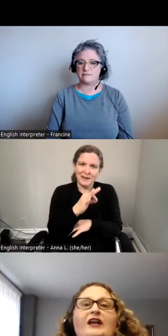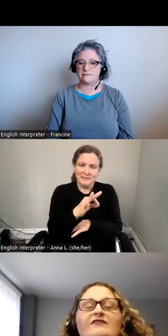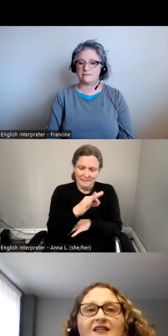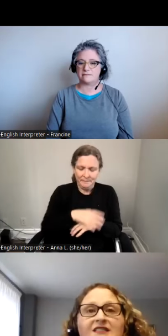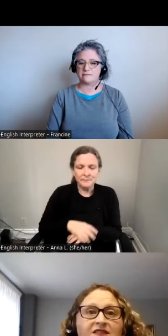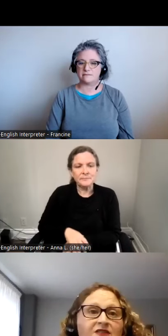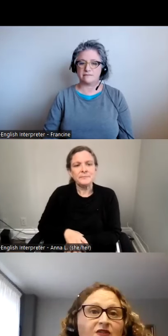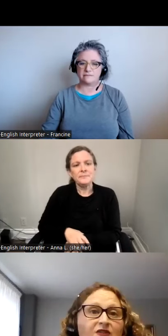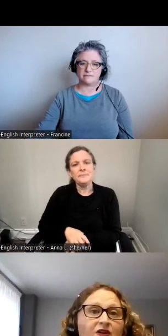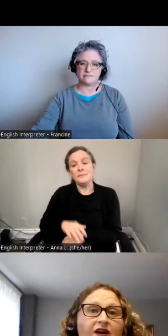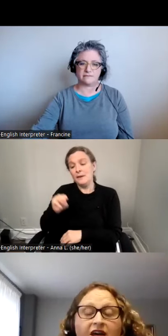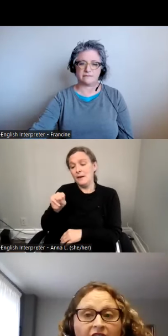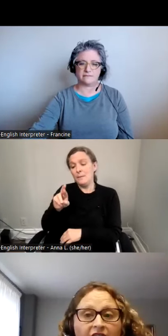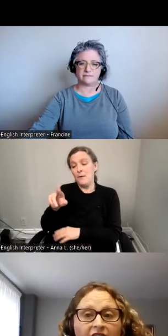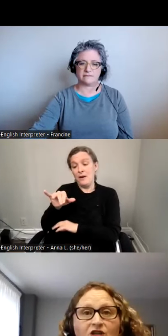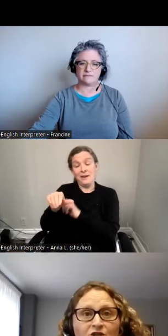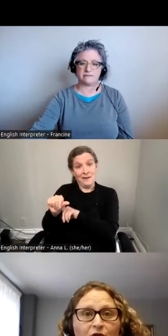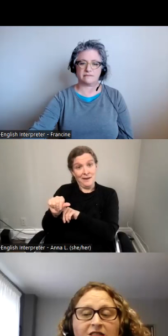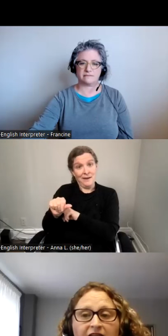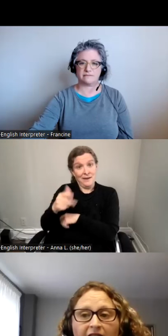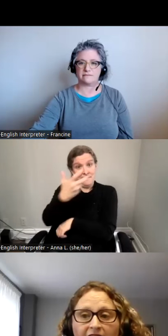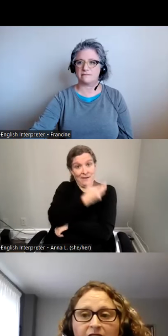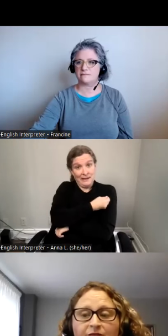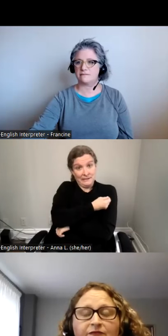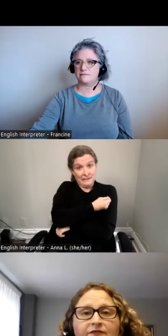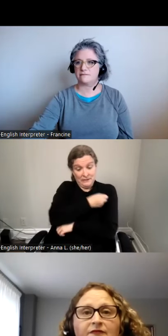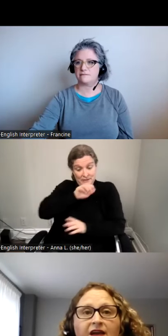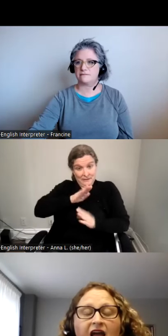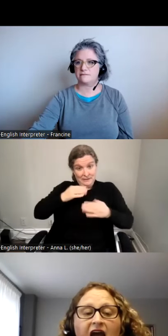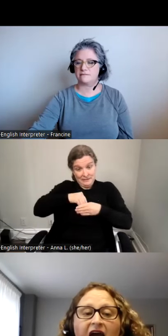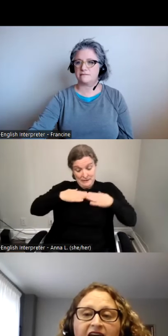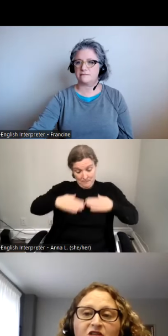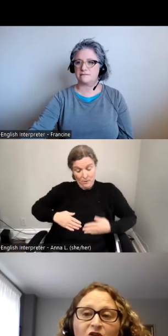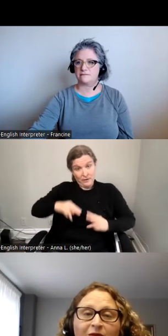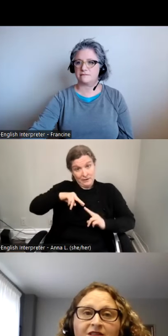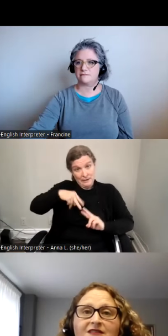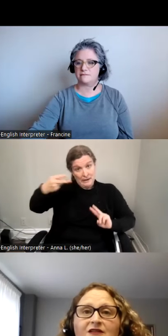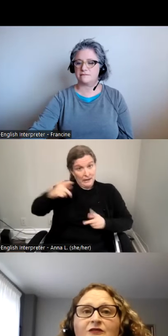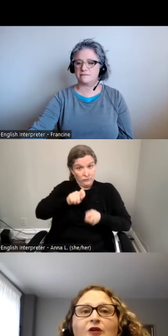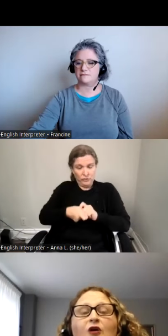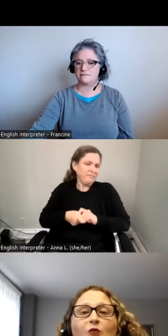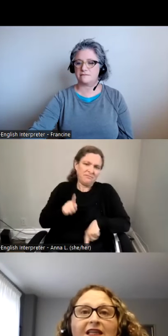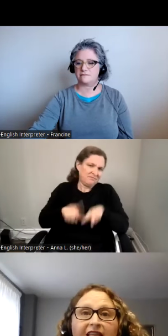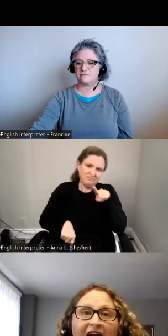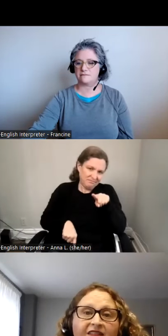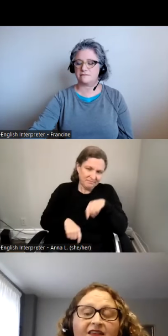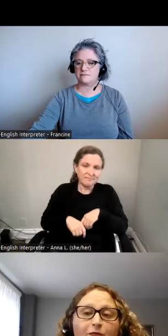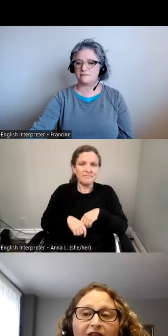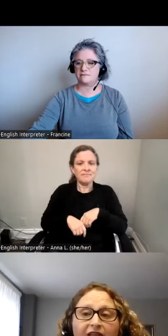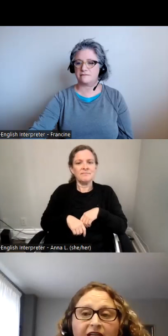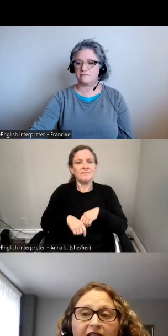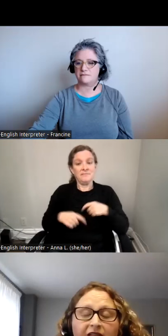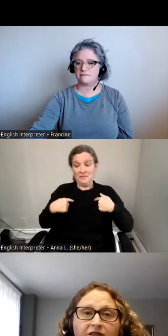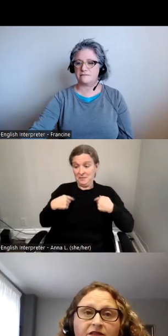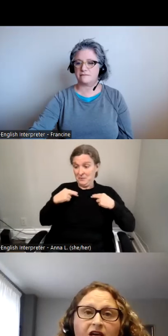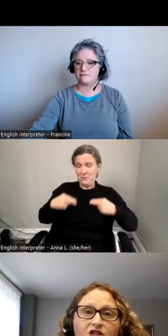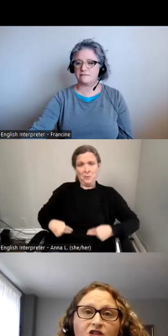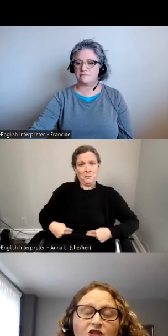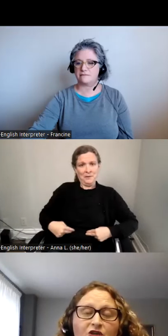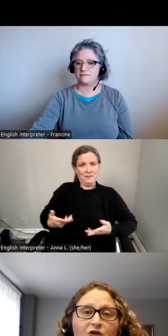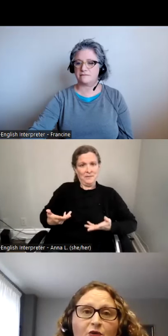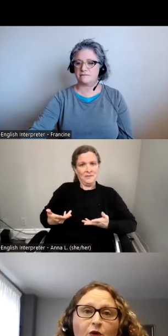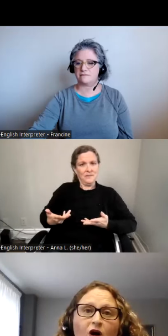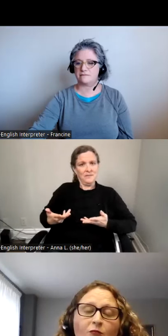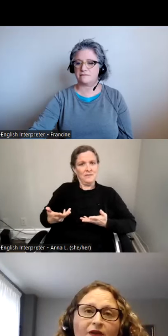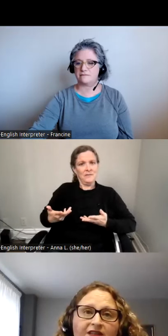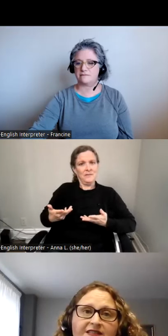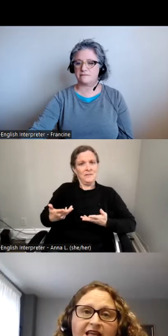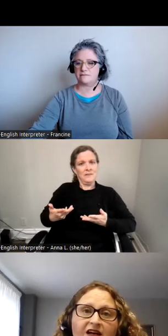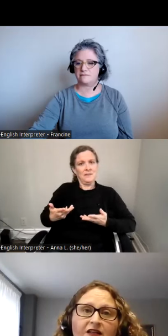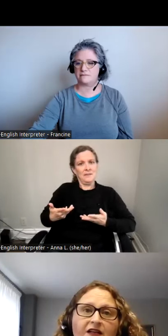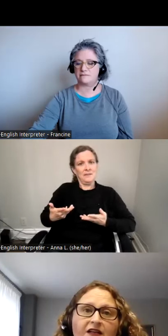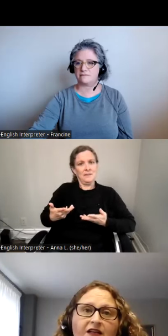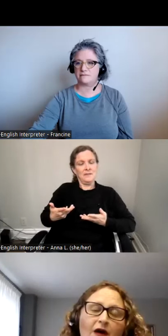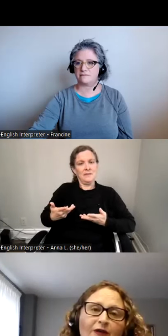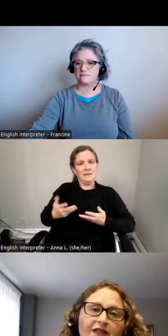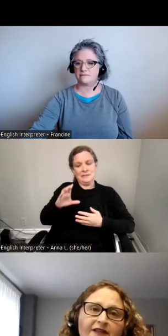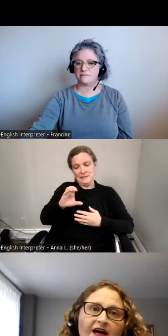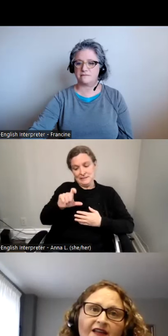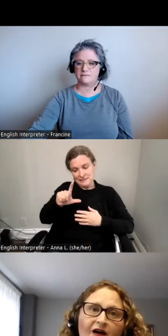All of the World's resources, including Scientists, laboratories, money and workers, were put into the making of these Vaccines.